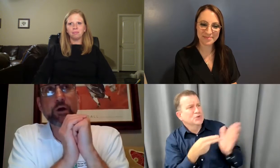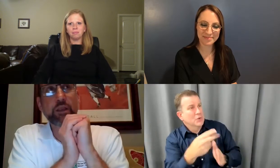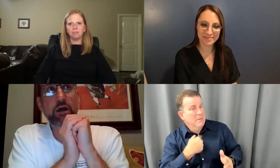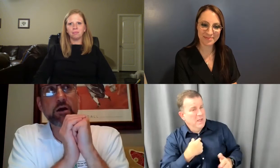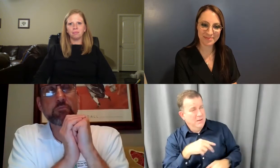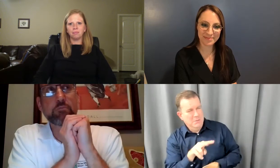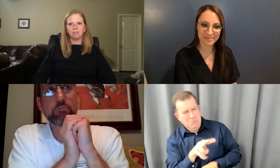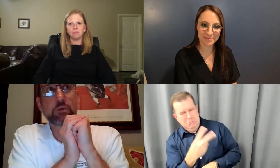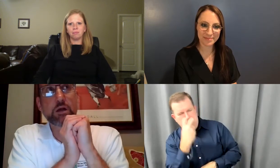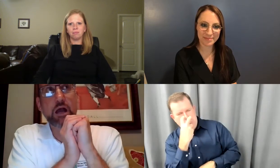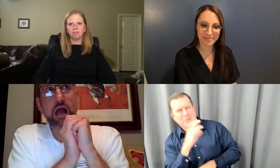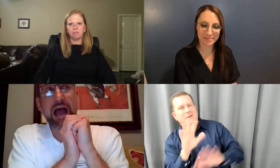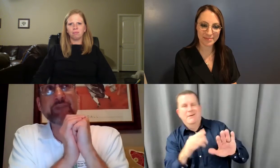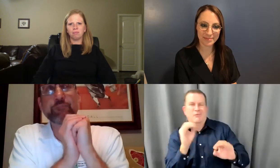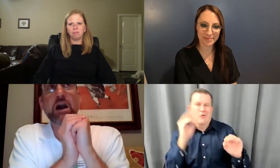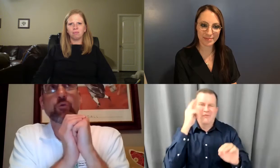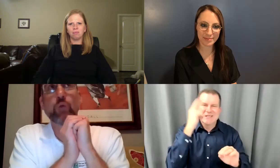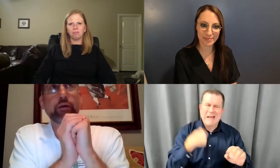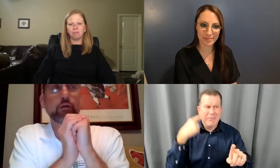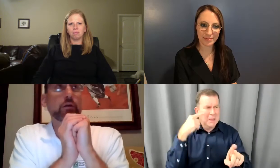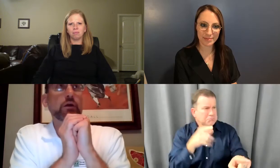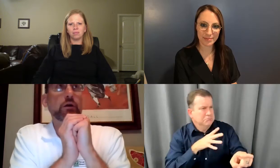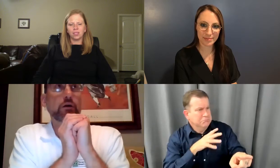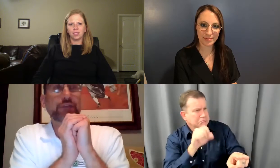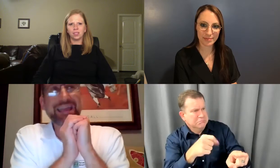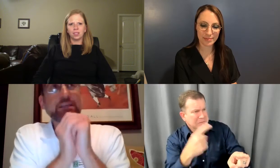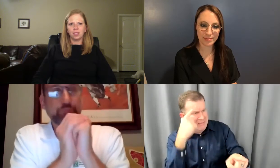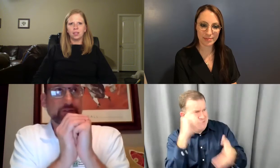But I'm not aware of any business,